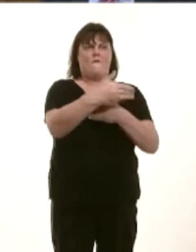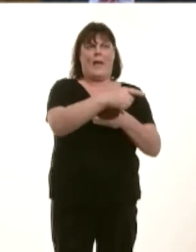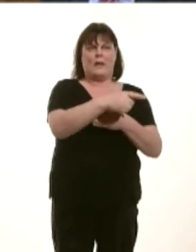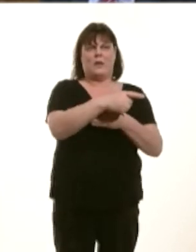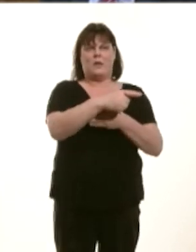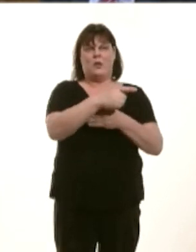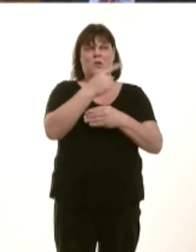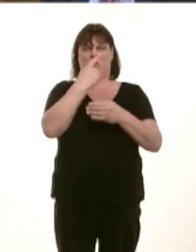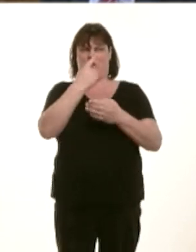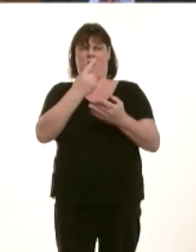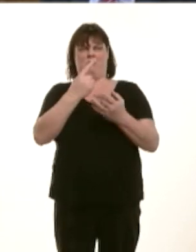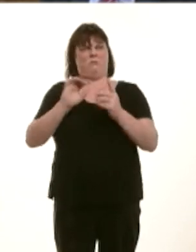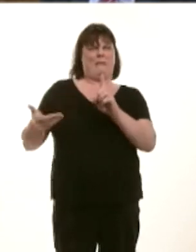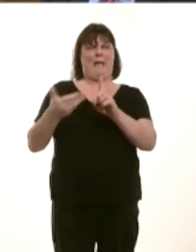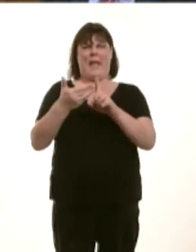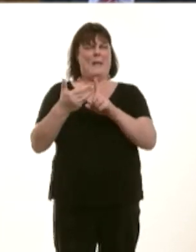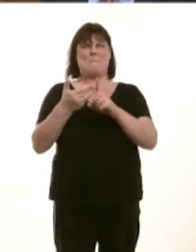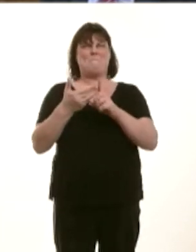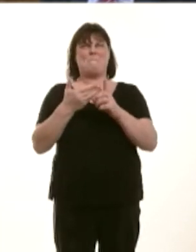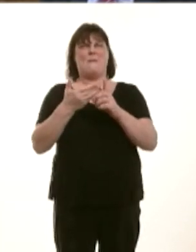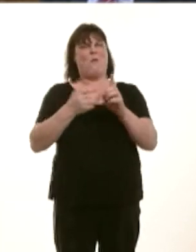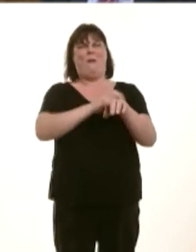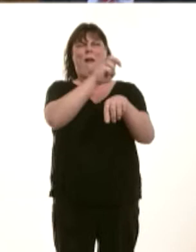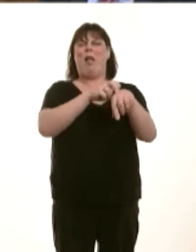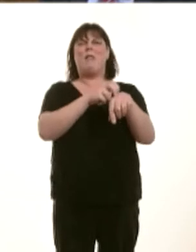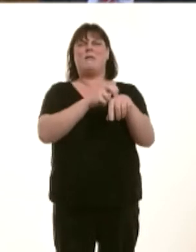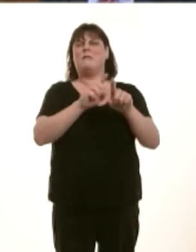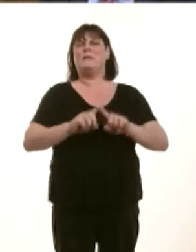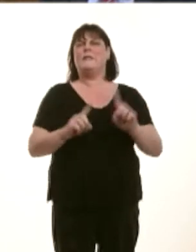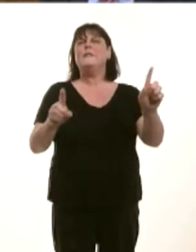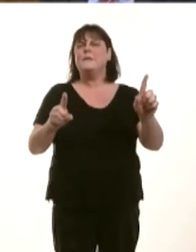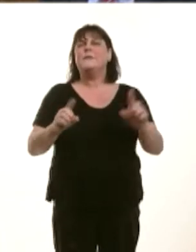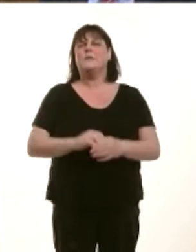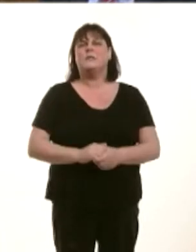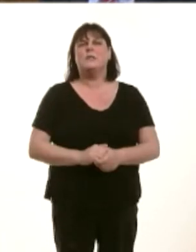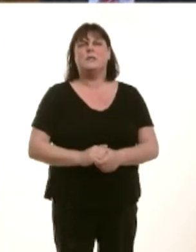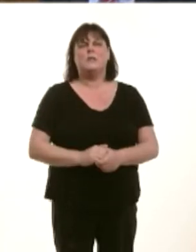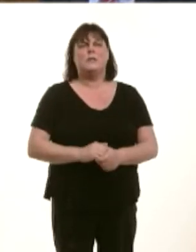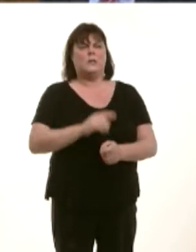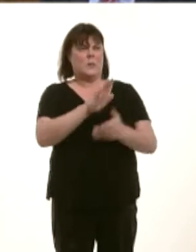is not quite the correct argument; otherwise, Northern Ireland would also have a union flagóalthough,